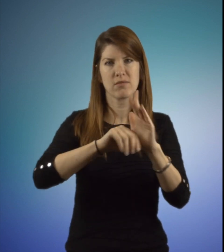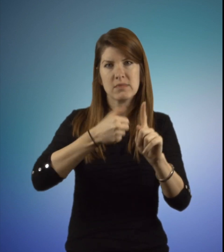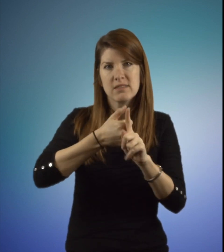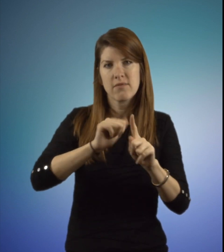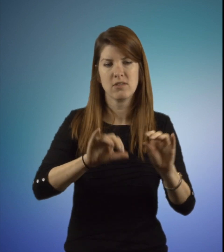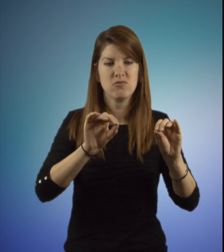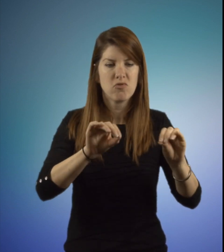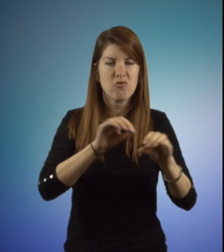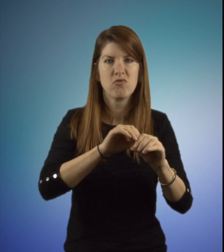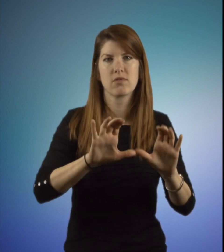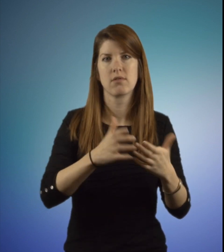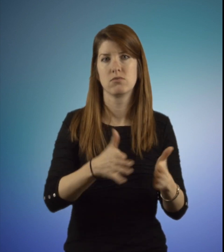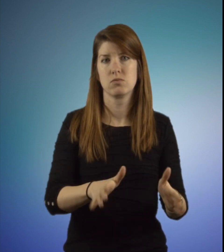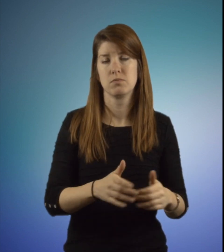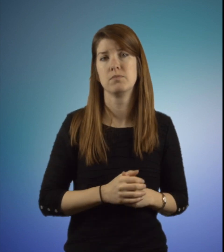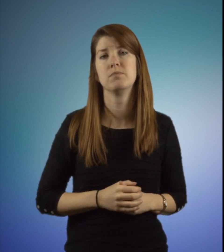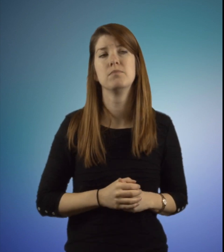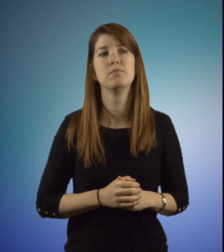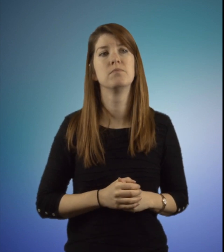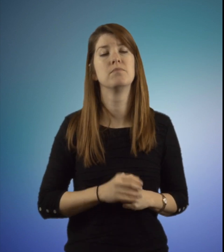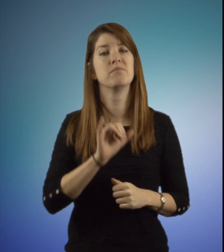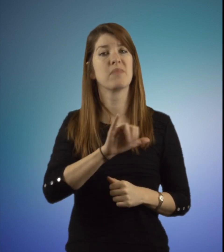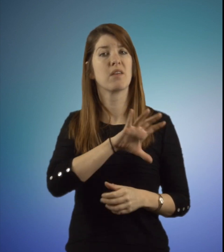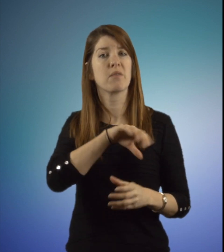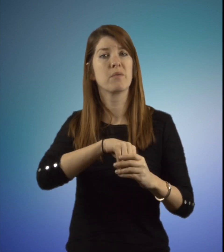on the actual curriculum that is being taught in the classroom.